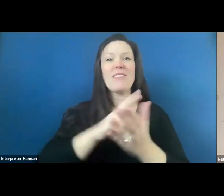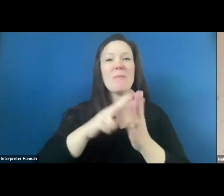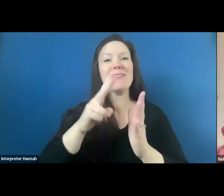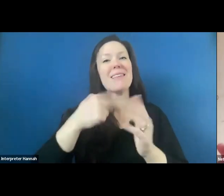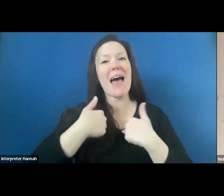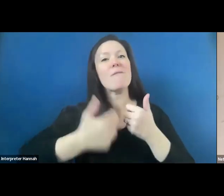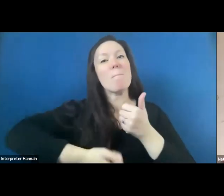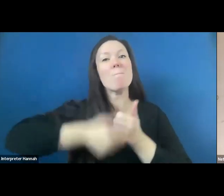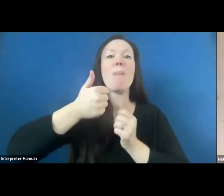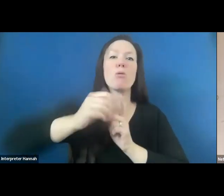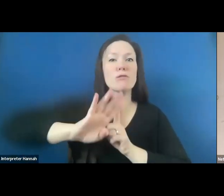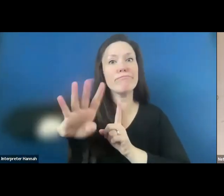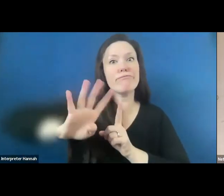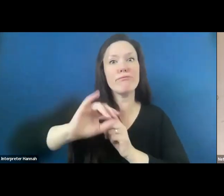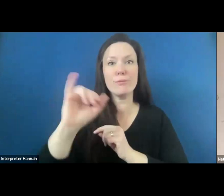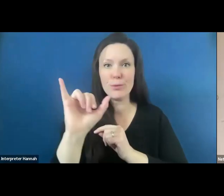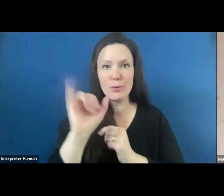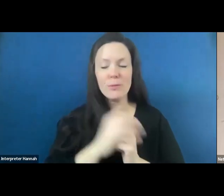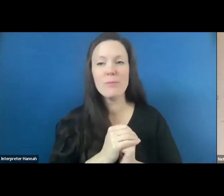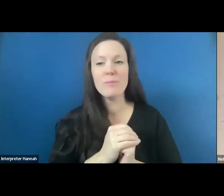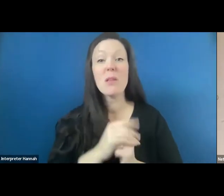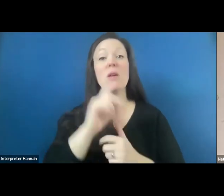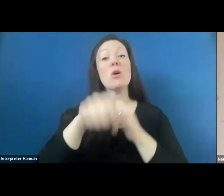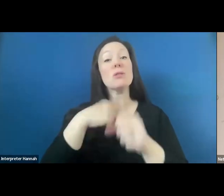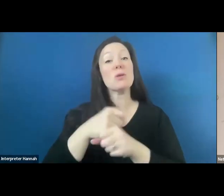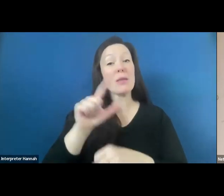So if you compare the United States' emissions in 2022 from the military,